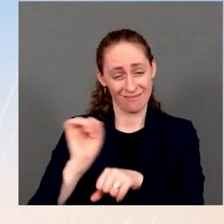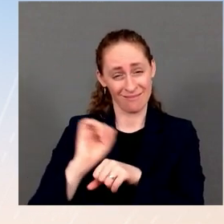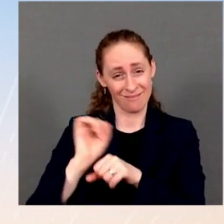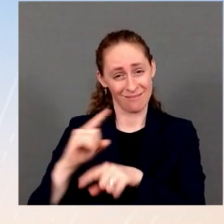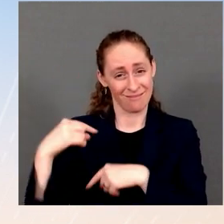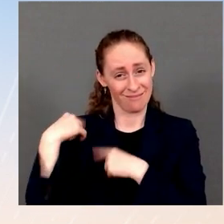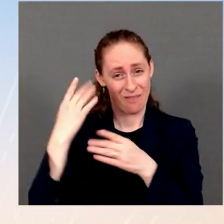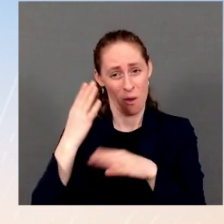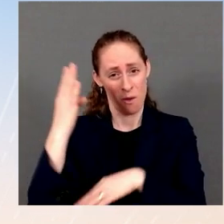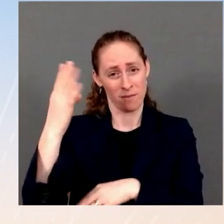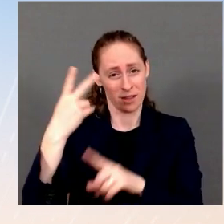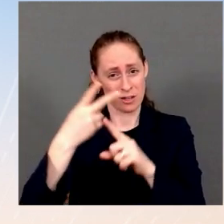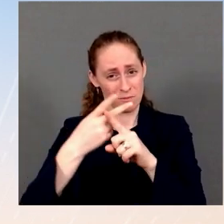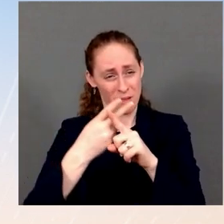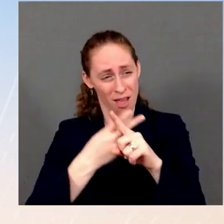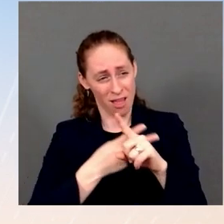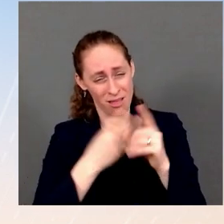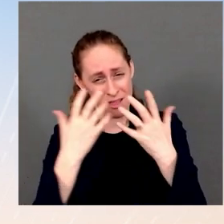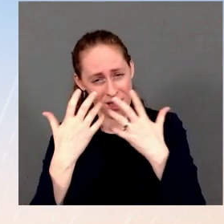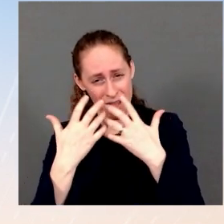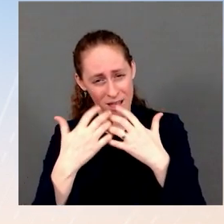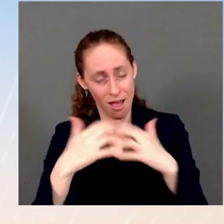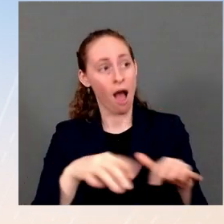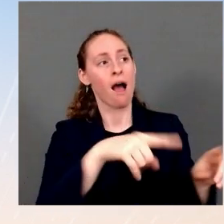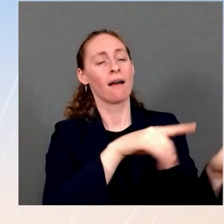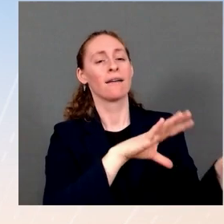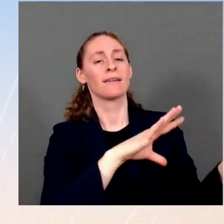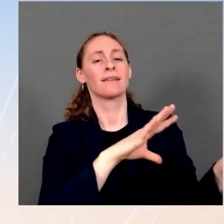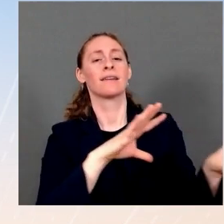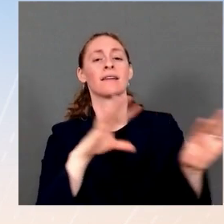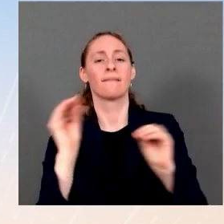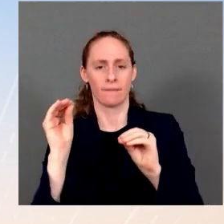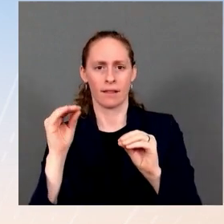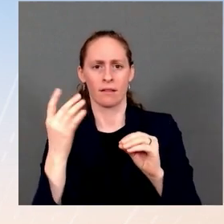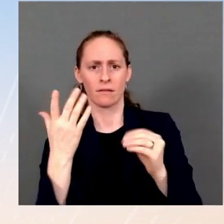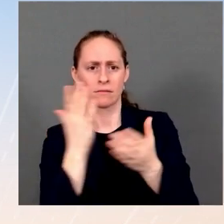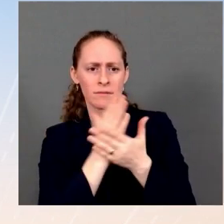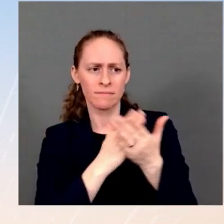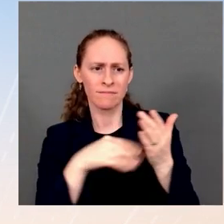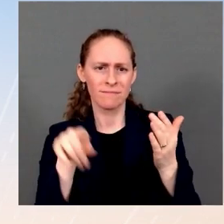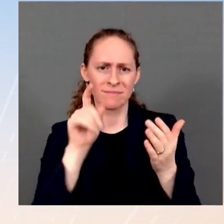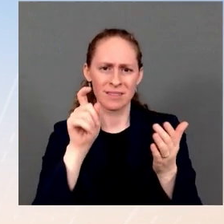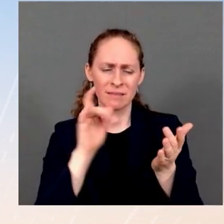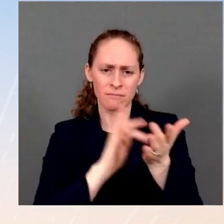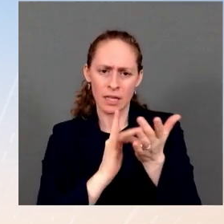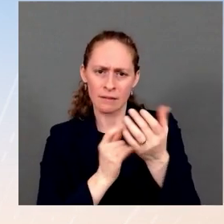and support they need after an ordeal like this. Protecting the welfare of Americans overseas